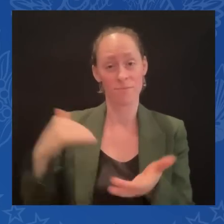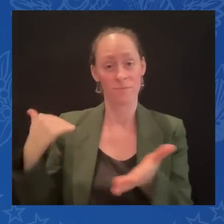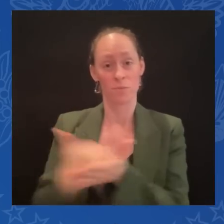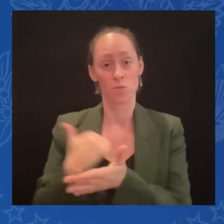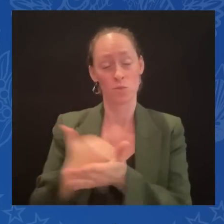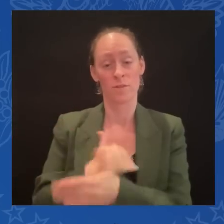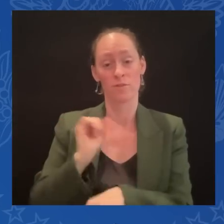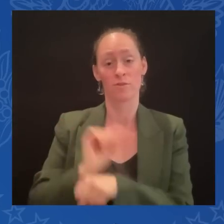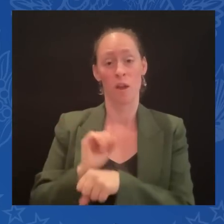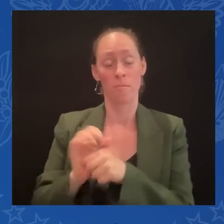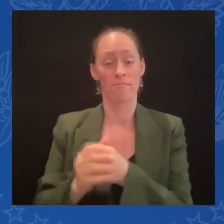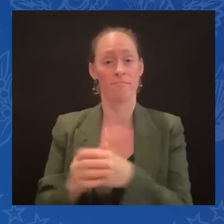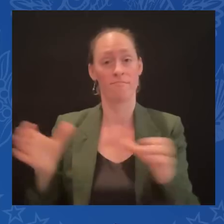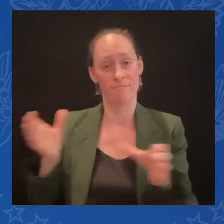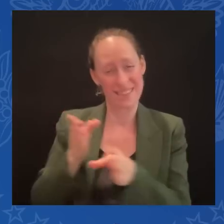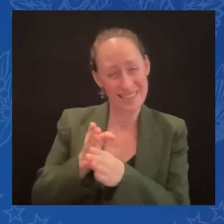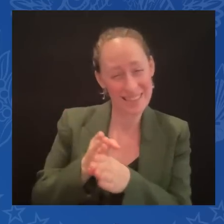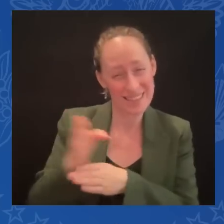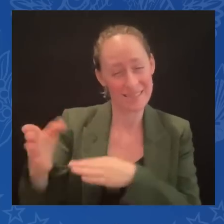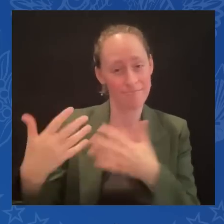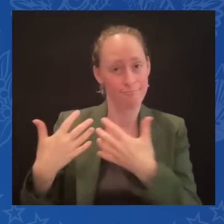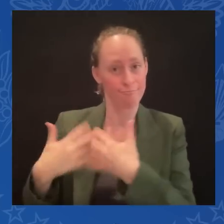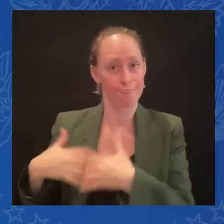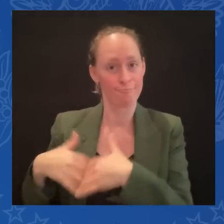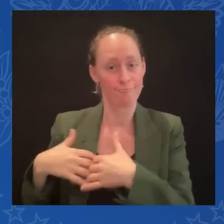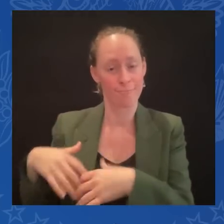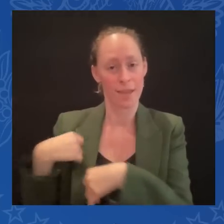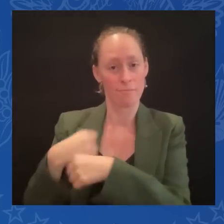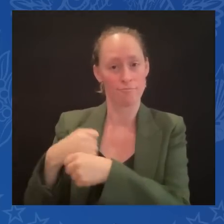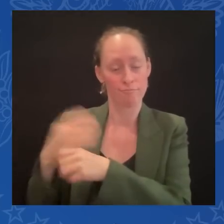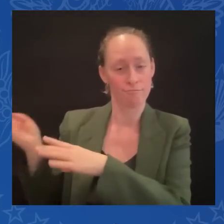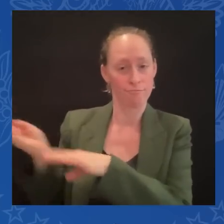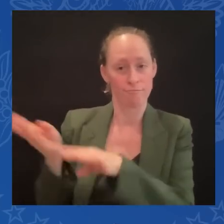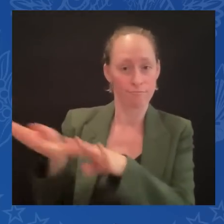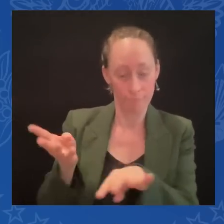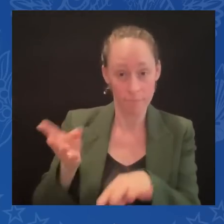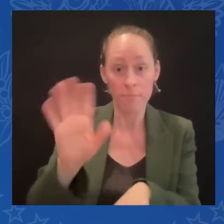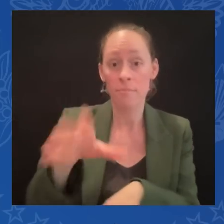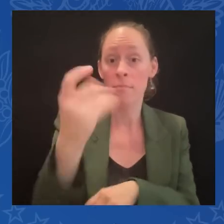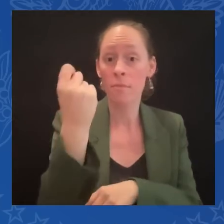this state alone.